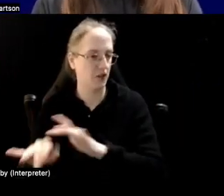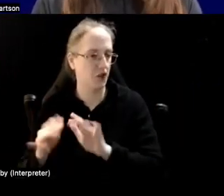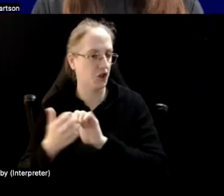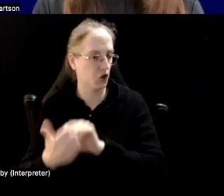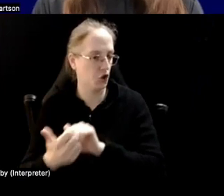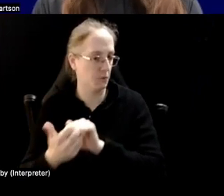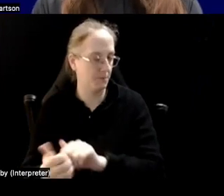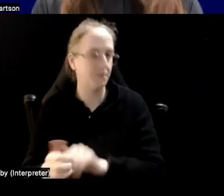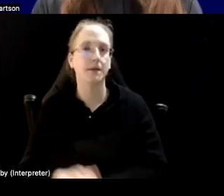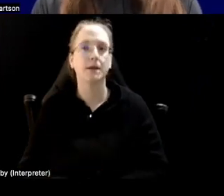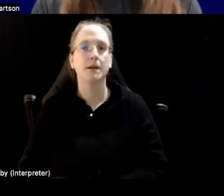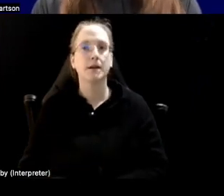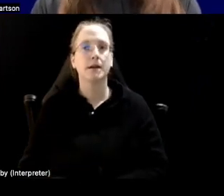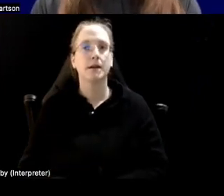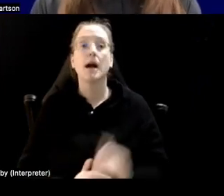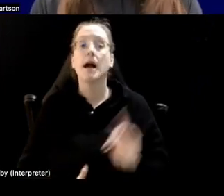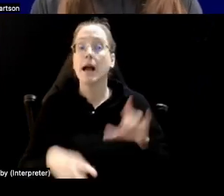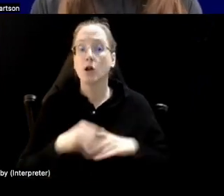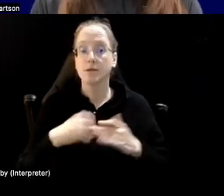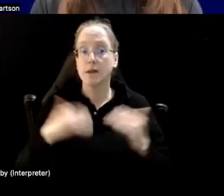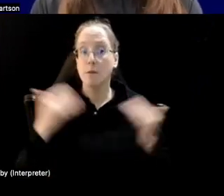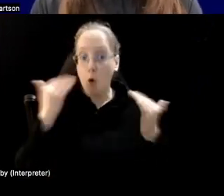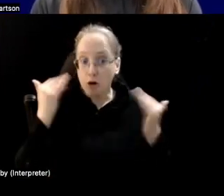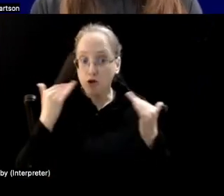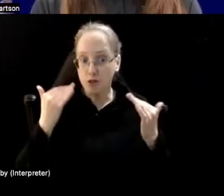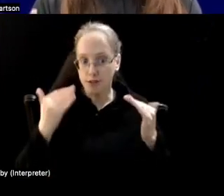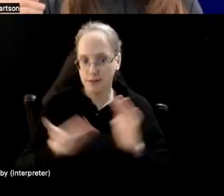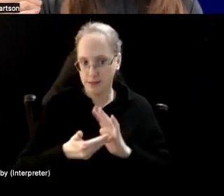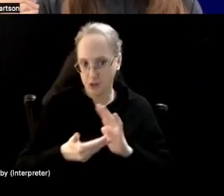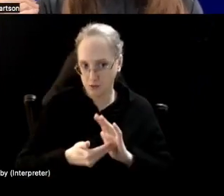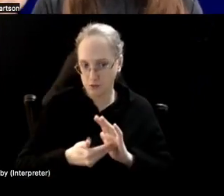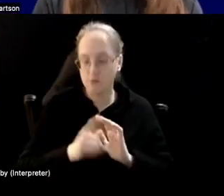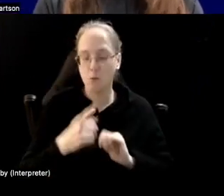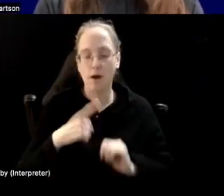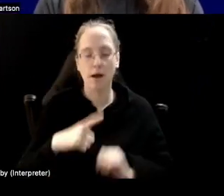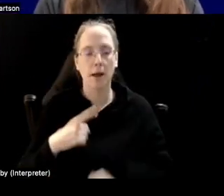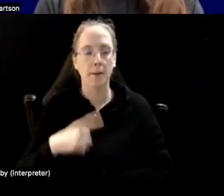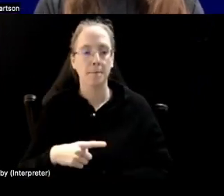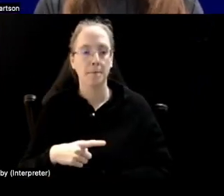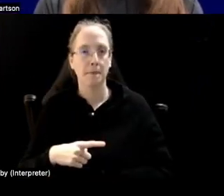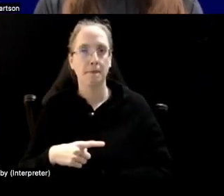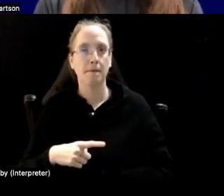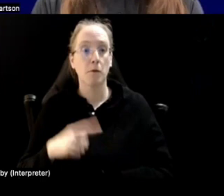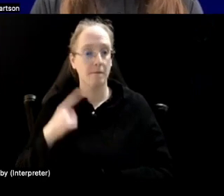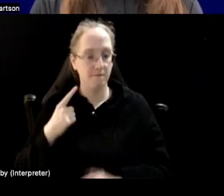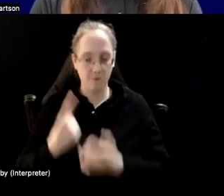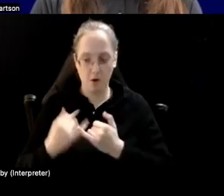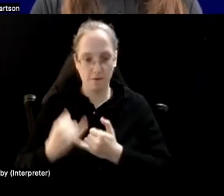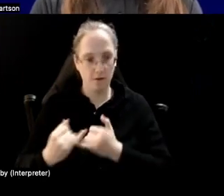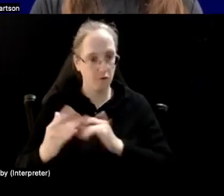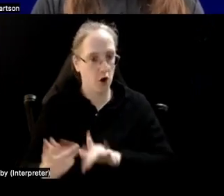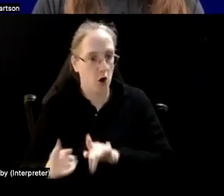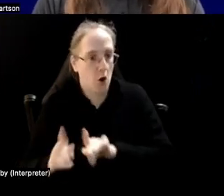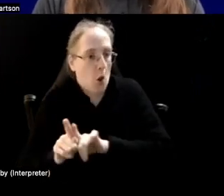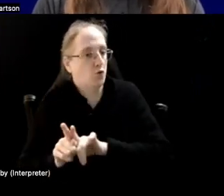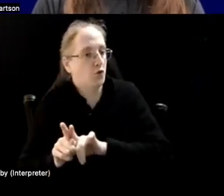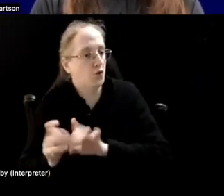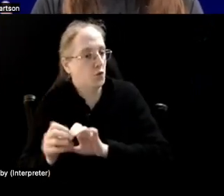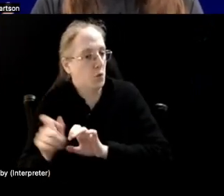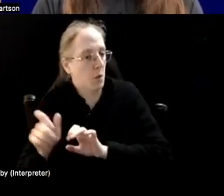auditory attunement as well because we are in really close proximity to a child,